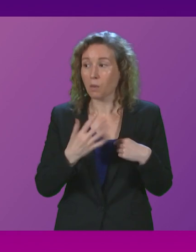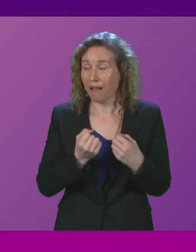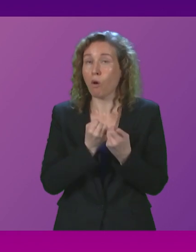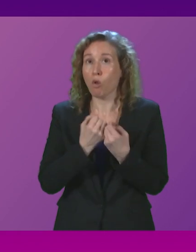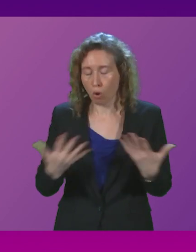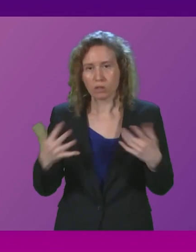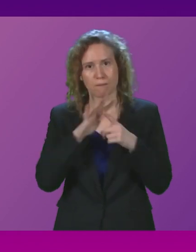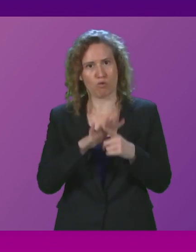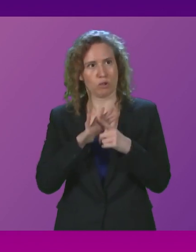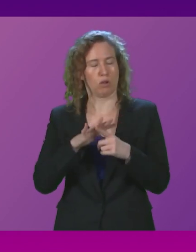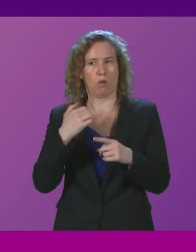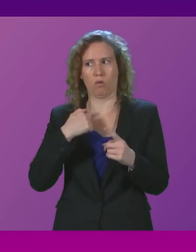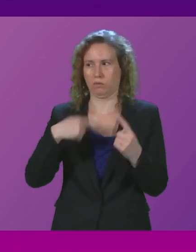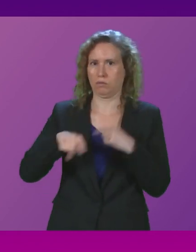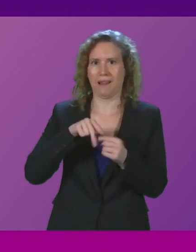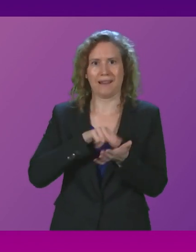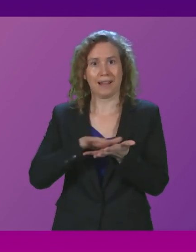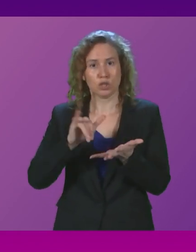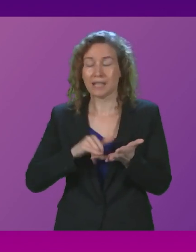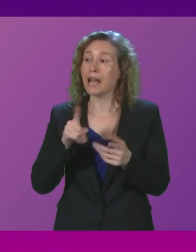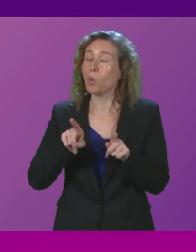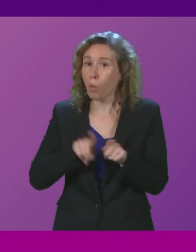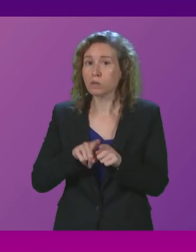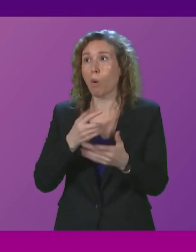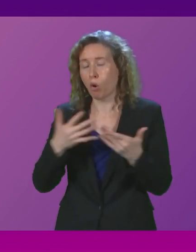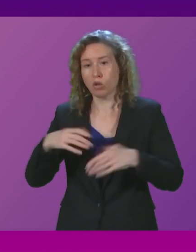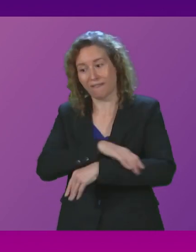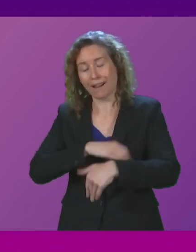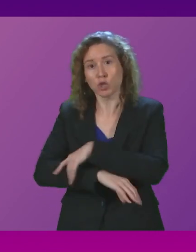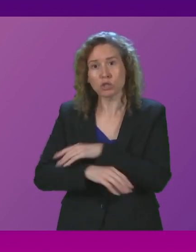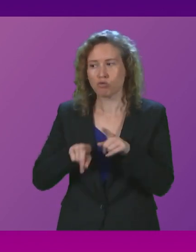national health service, and significant action is being taken to address those pressures.